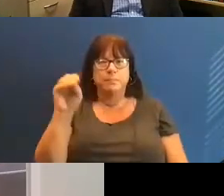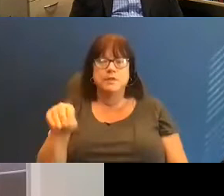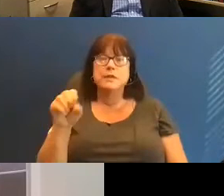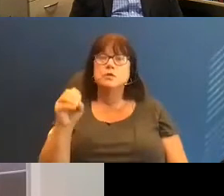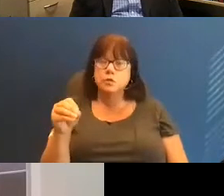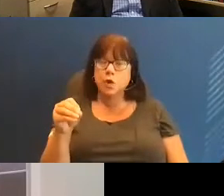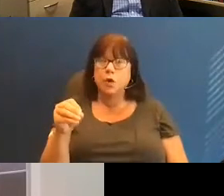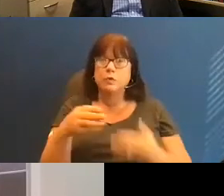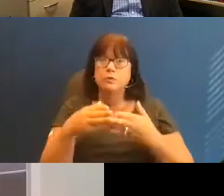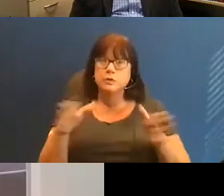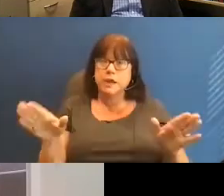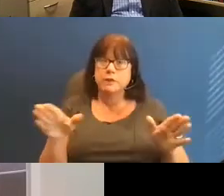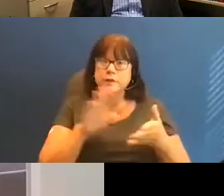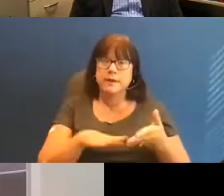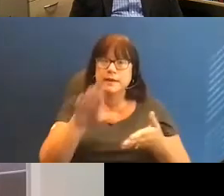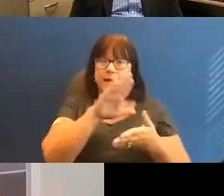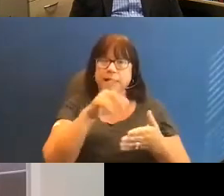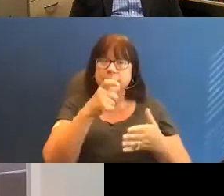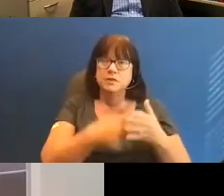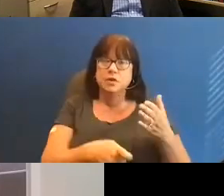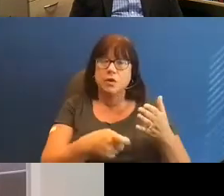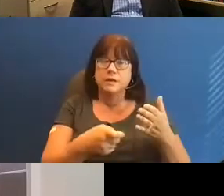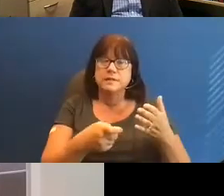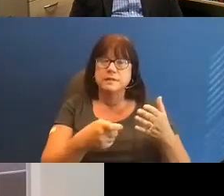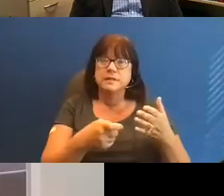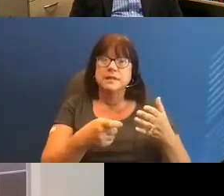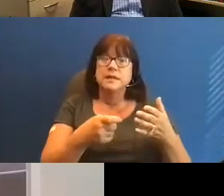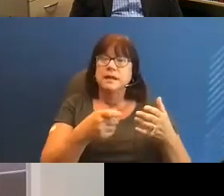account for the same dollar amounts as tuition and housing, but they're not insignificant and